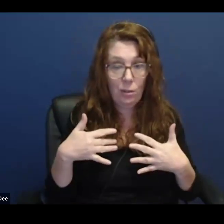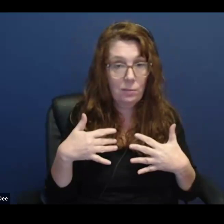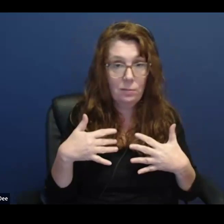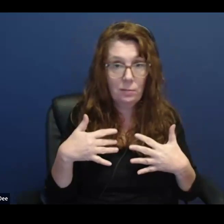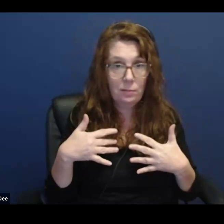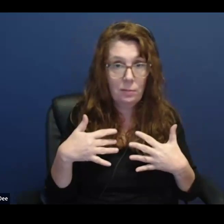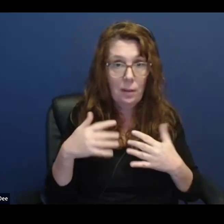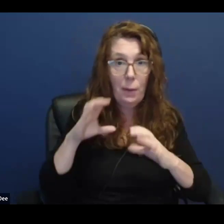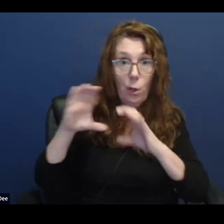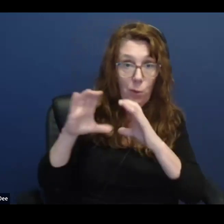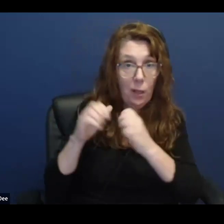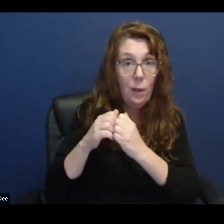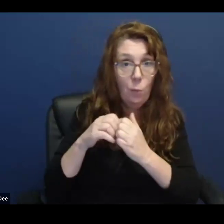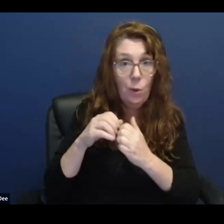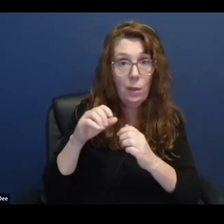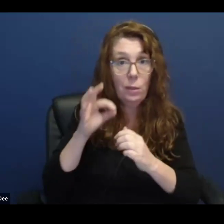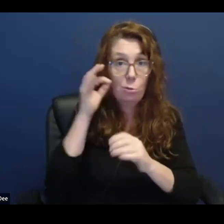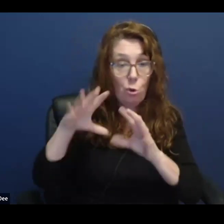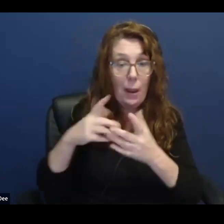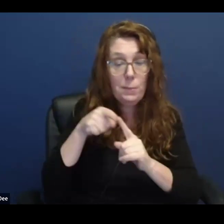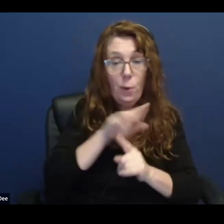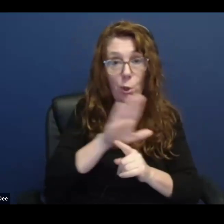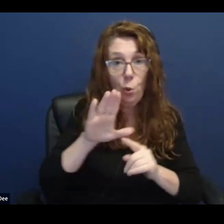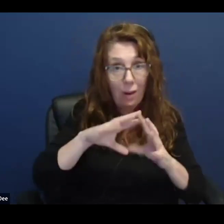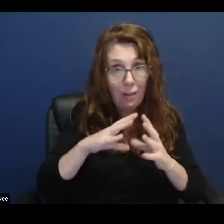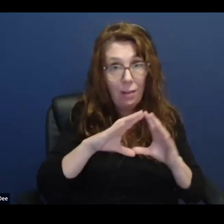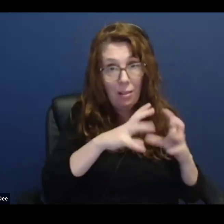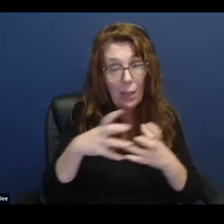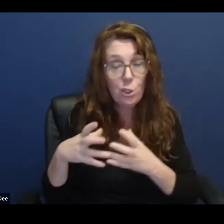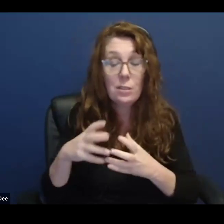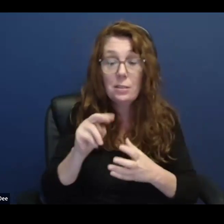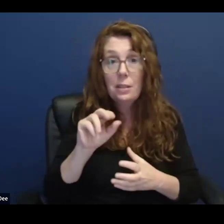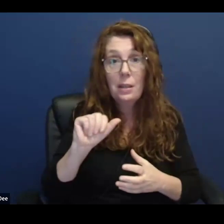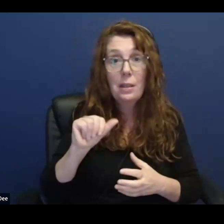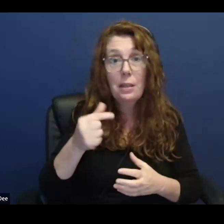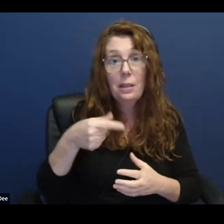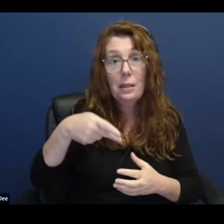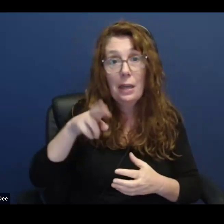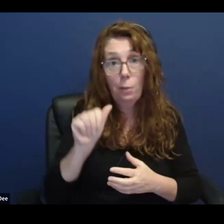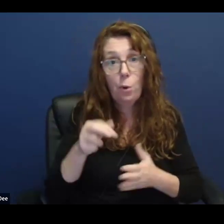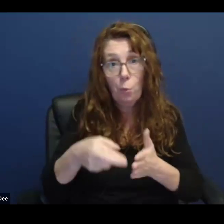communicating with Tribes about your collections because NAGPRA requires that communication and